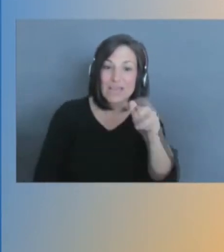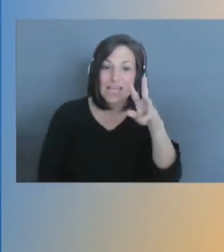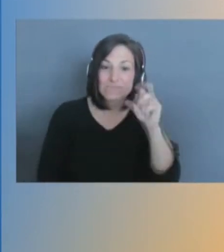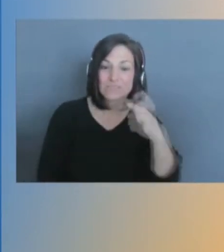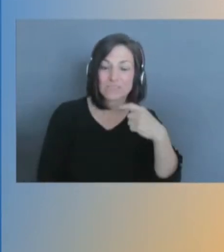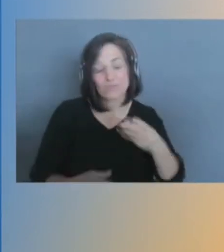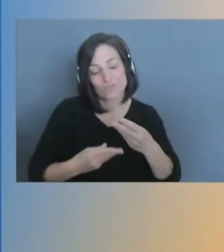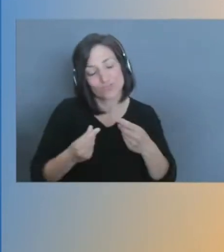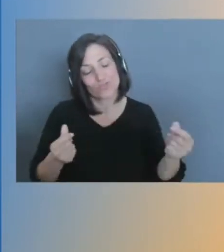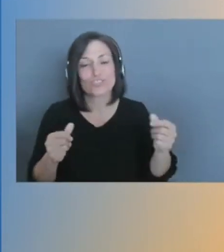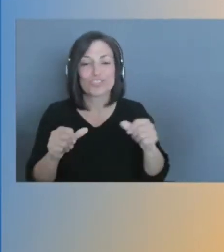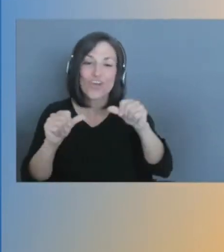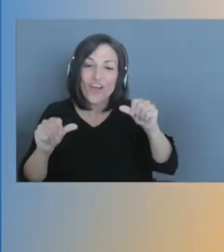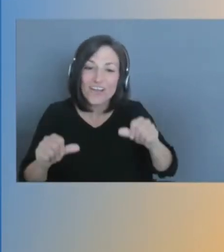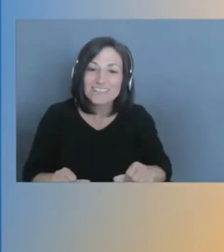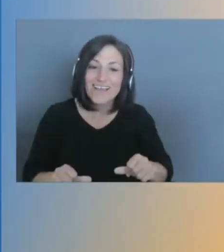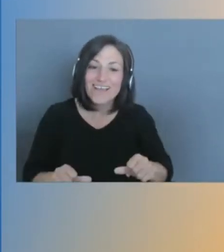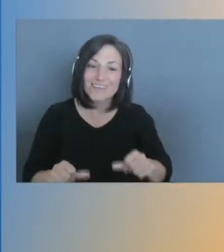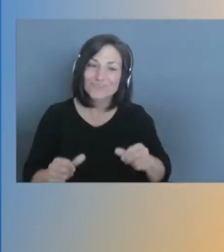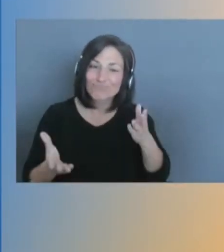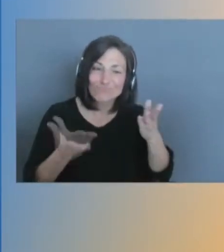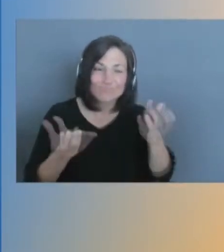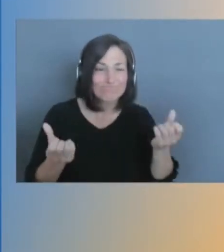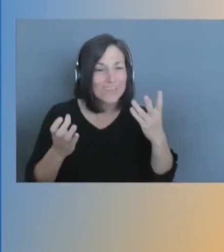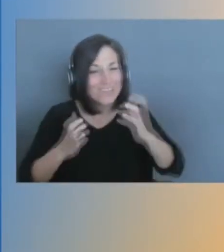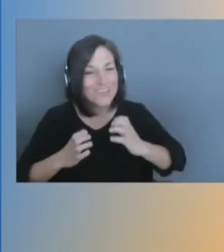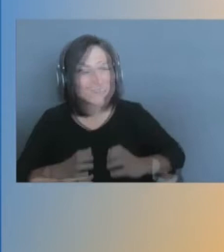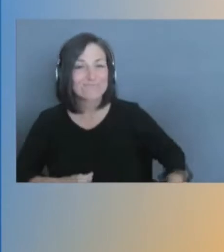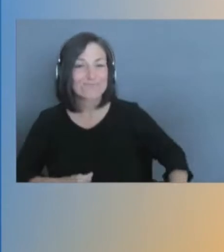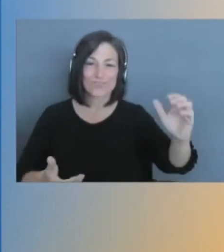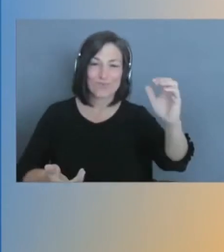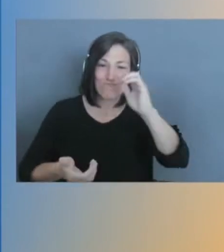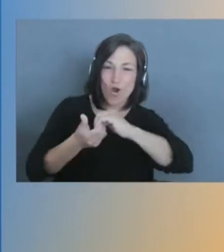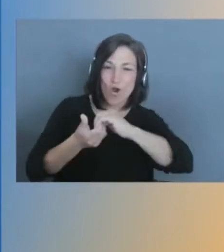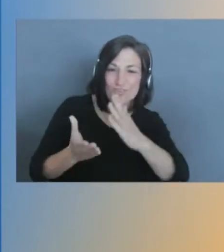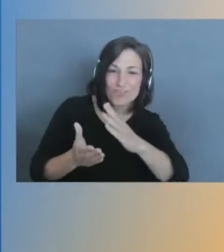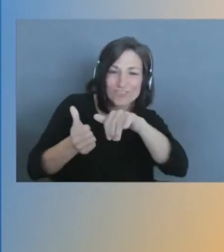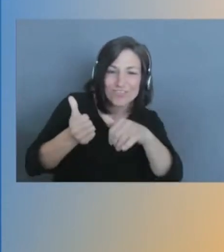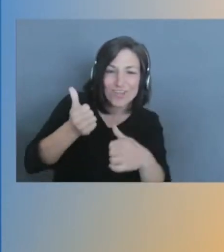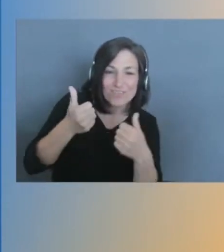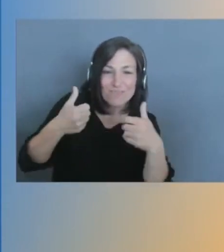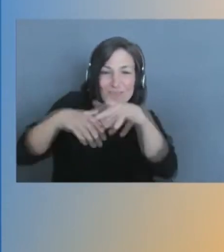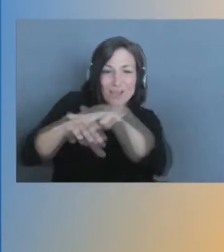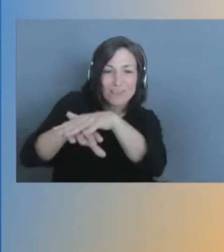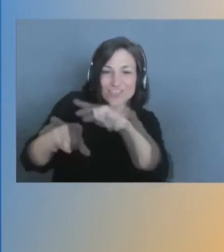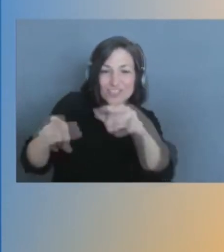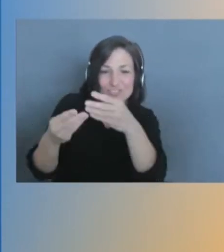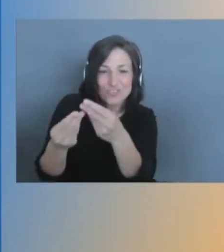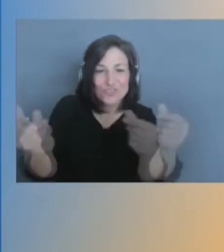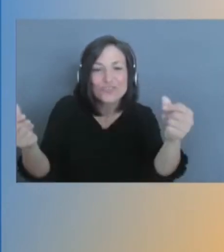serving many different customers and partners under the migration solution program. And yeah, prior to that, I have done